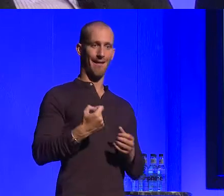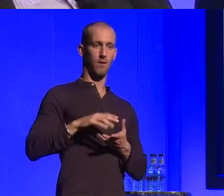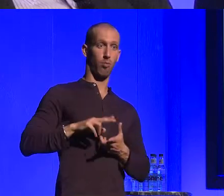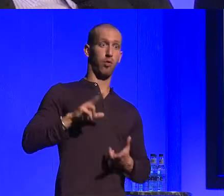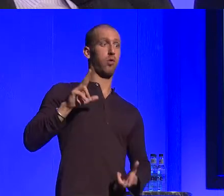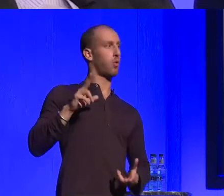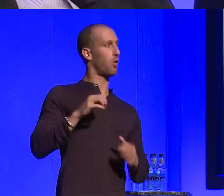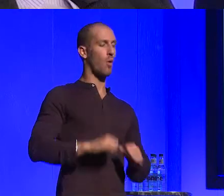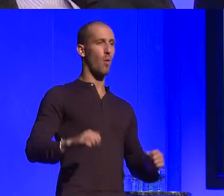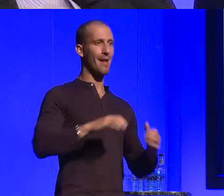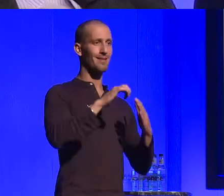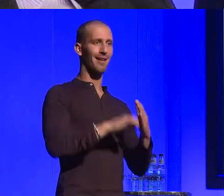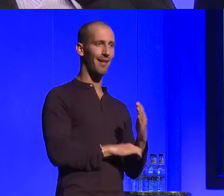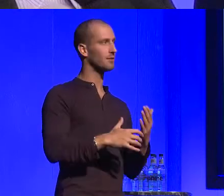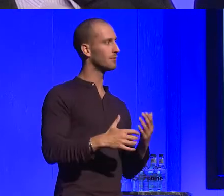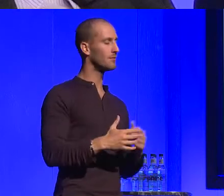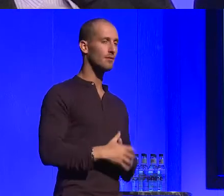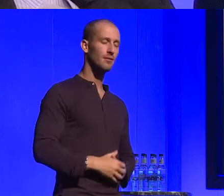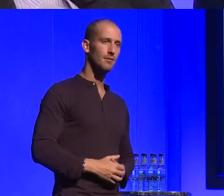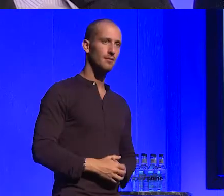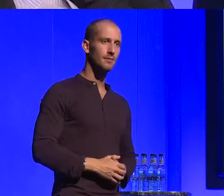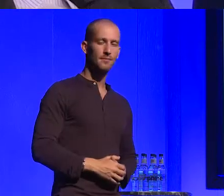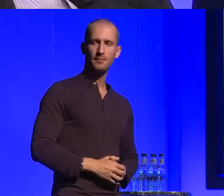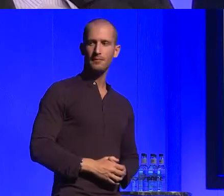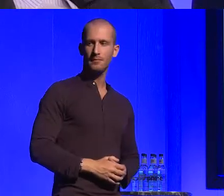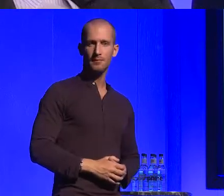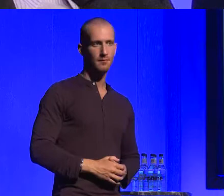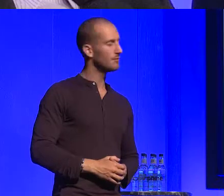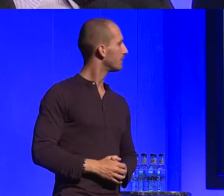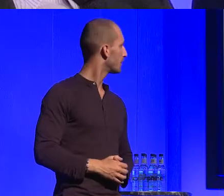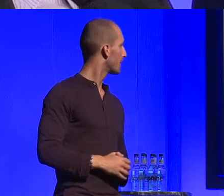And we need to ensure as well that things like public transport are available.